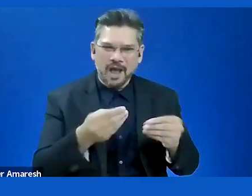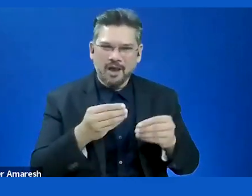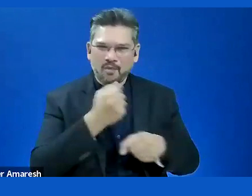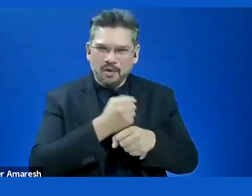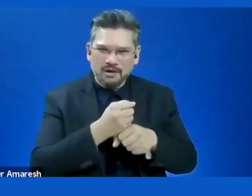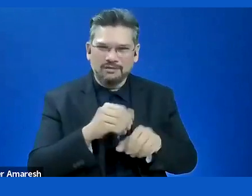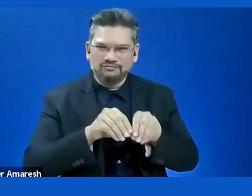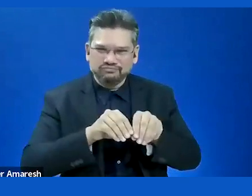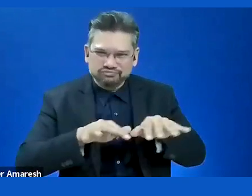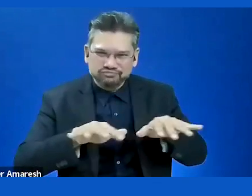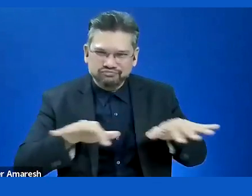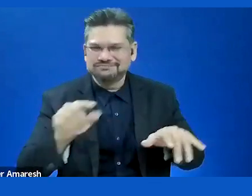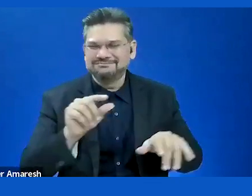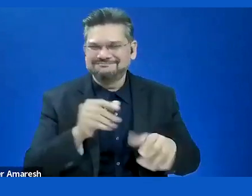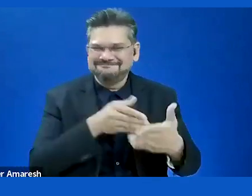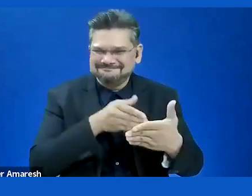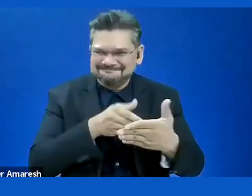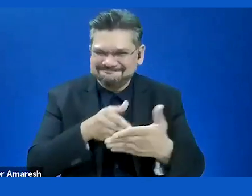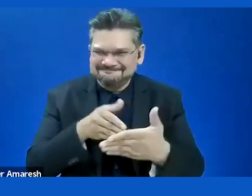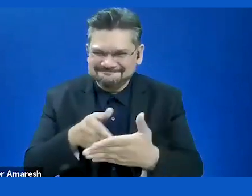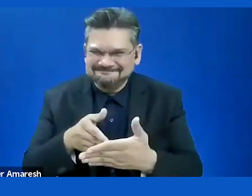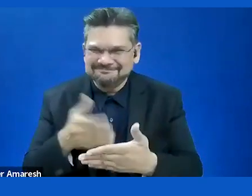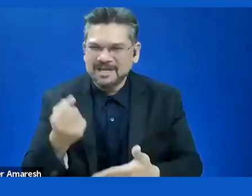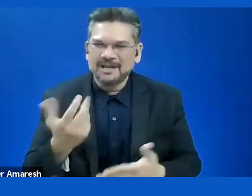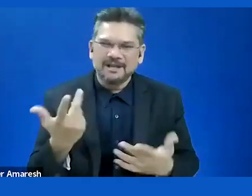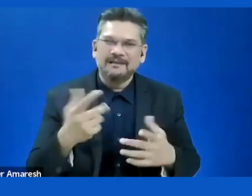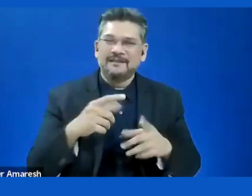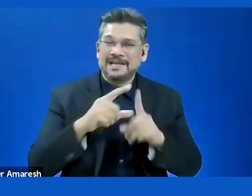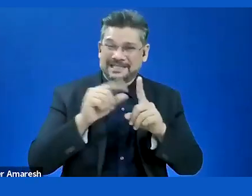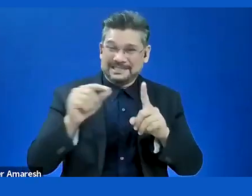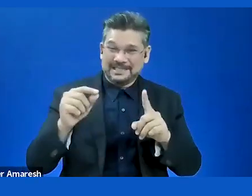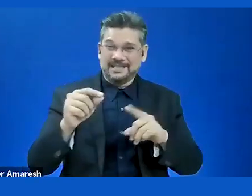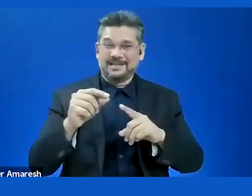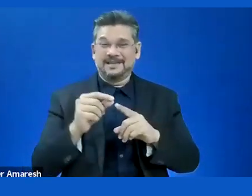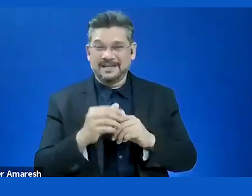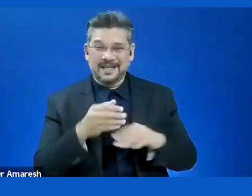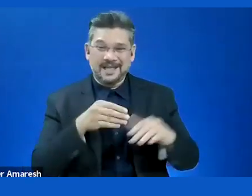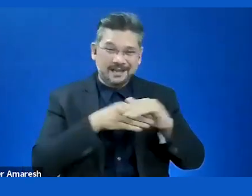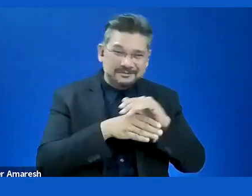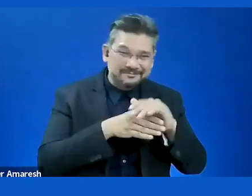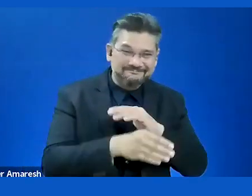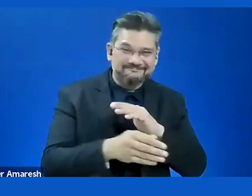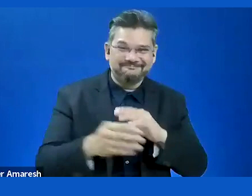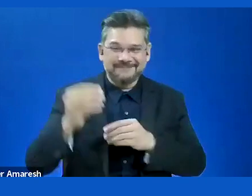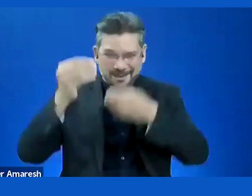again is the shortage of digital accessibility experts in public and private Sectors. This is